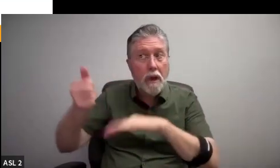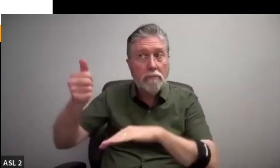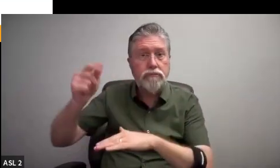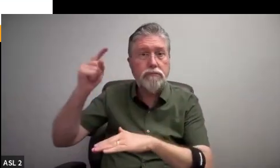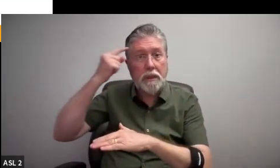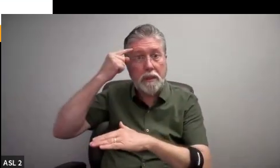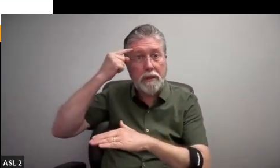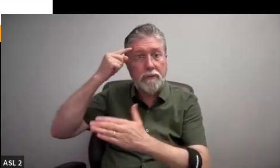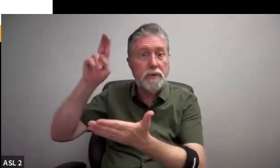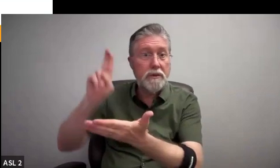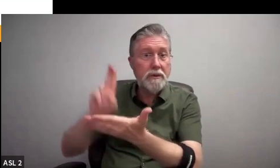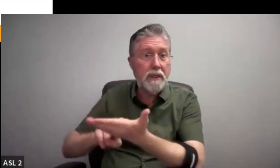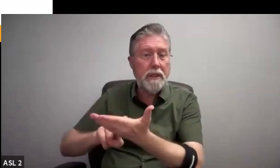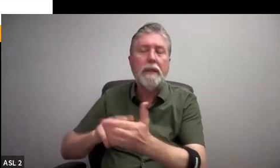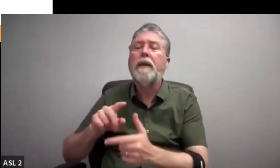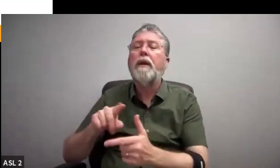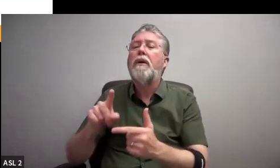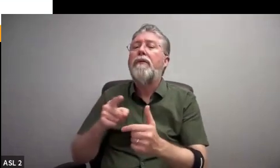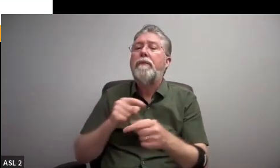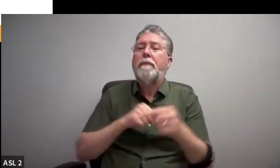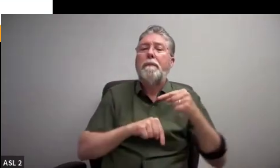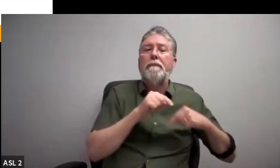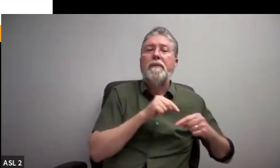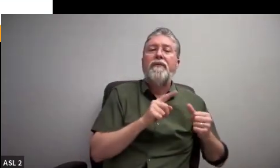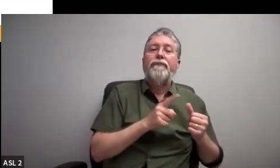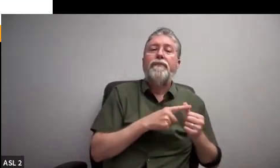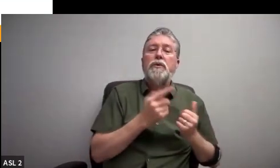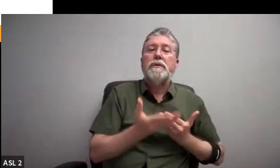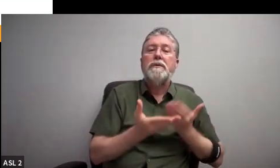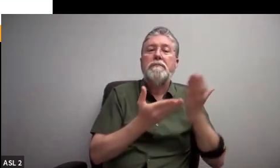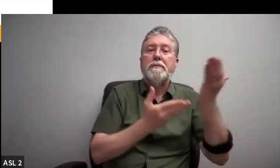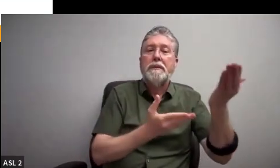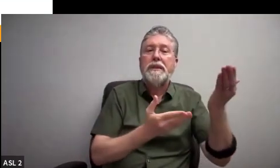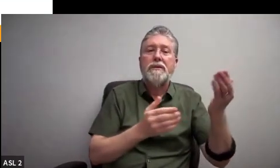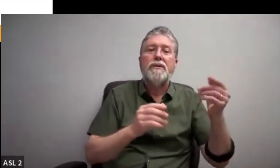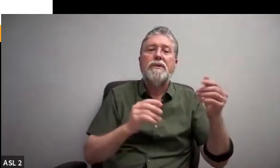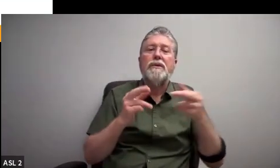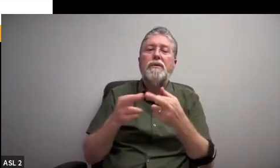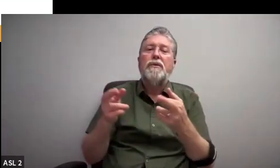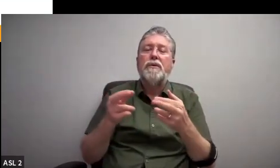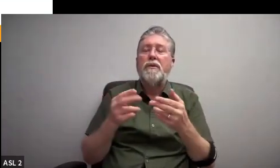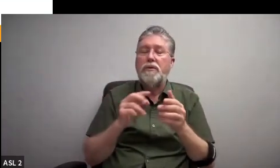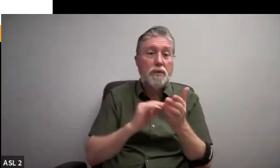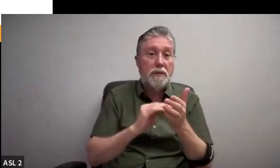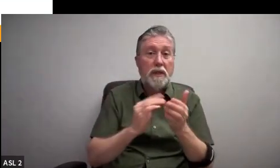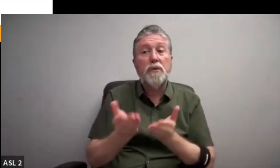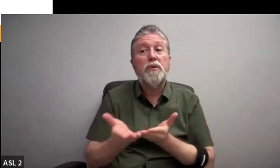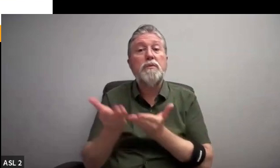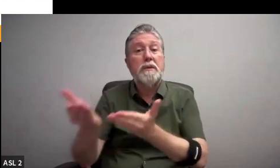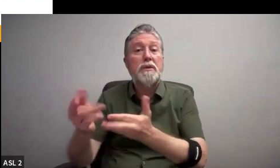determining when to first submit a draft to the Regional Office for review so that they